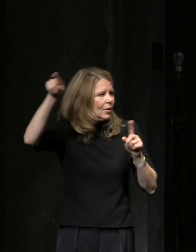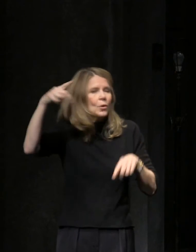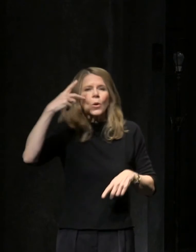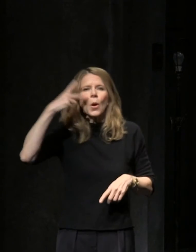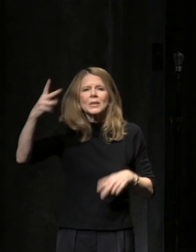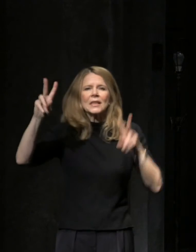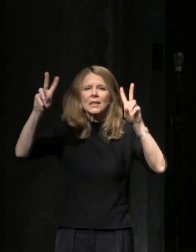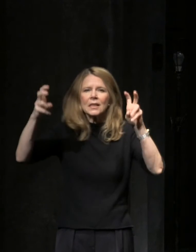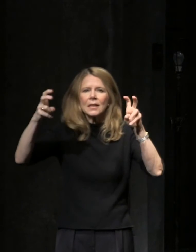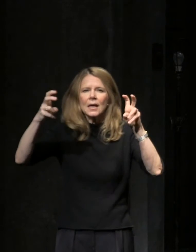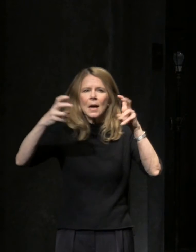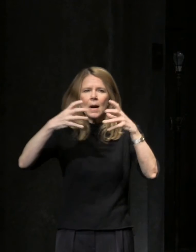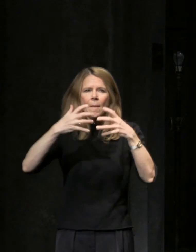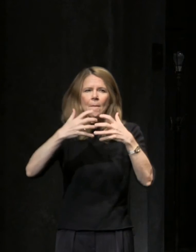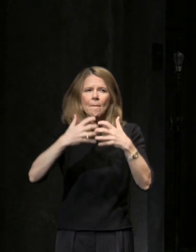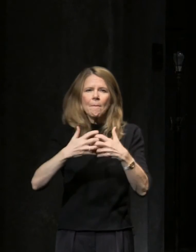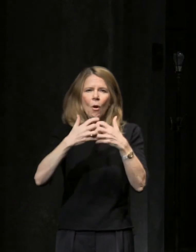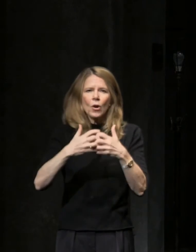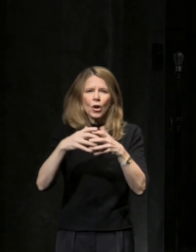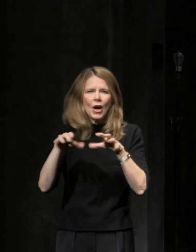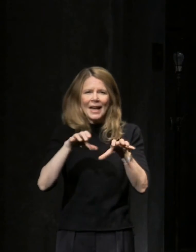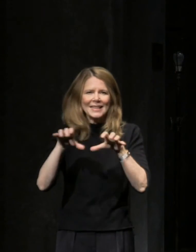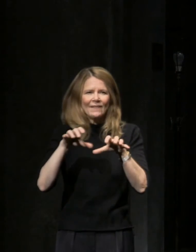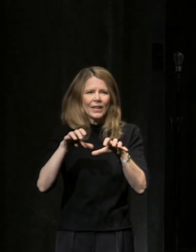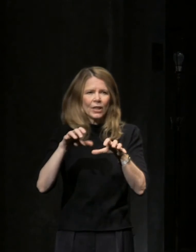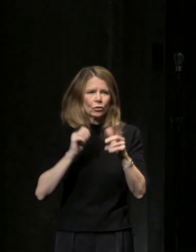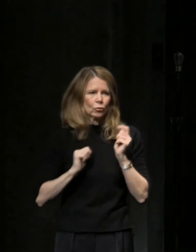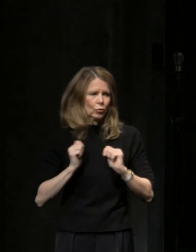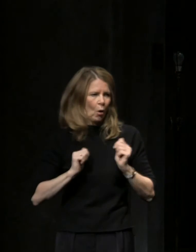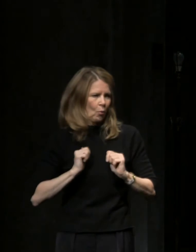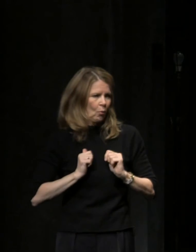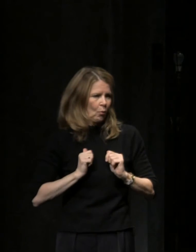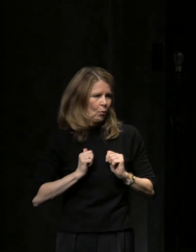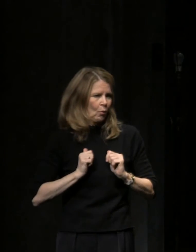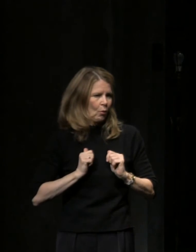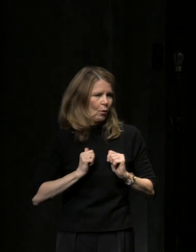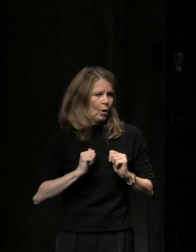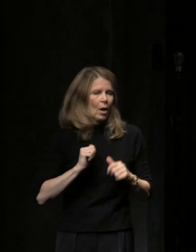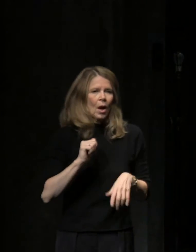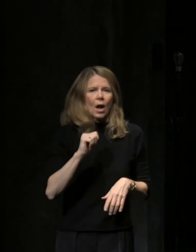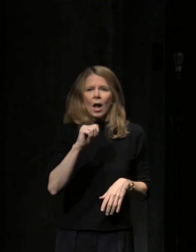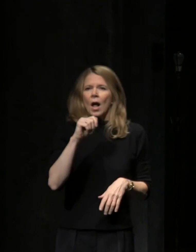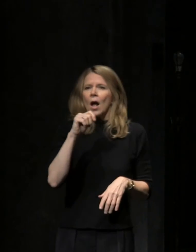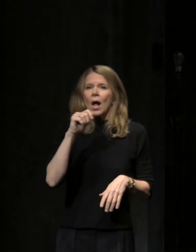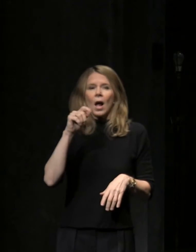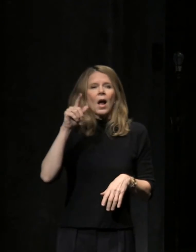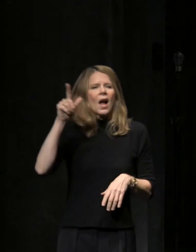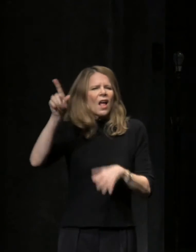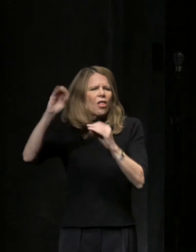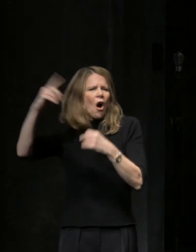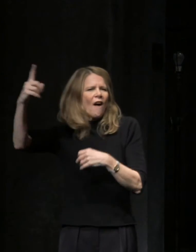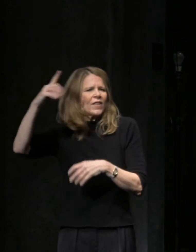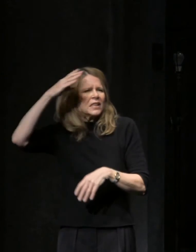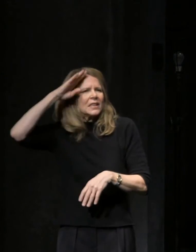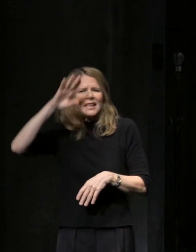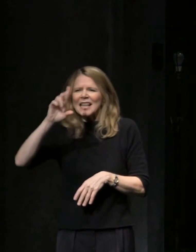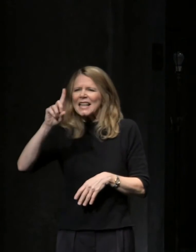show. Her office called me when we were in Dublin together to say she'd like to come